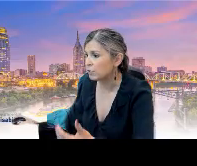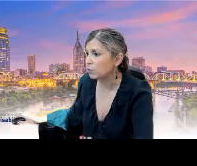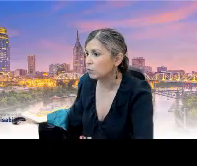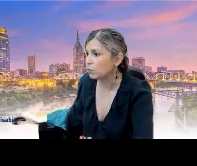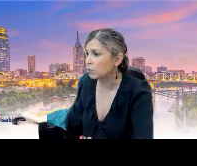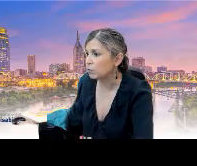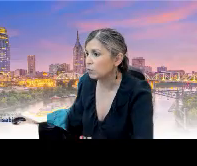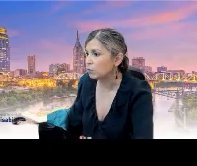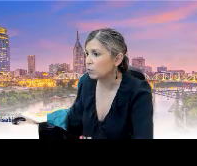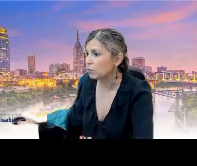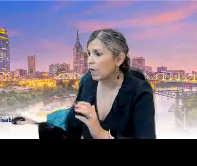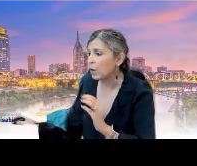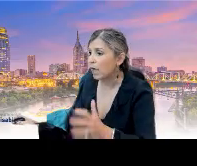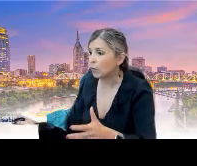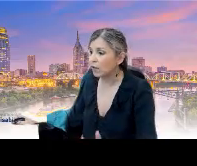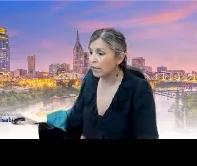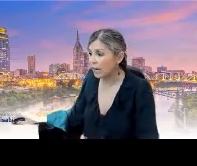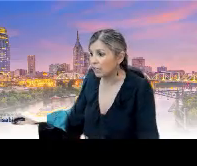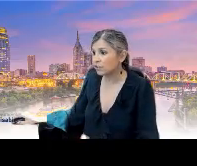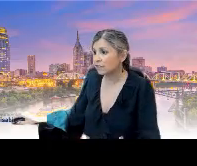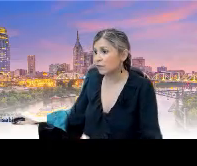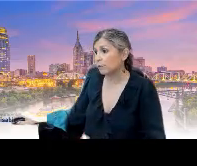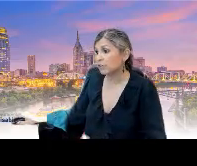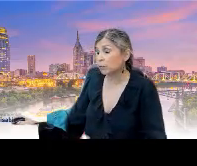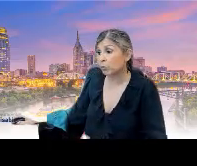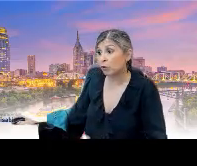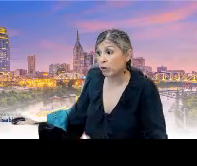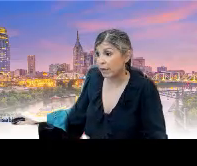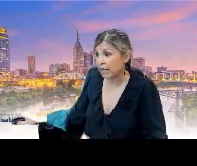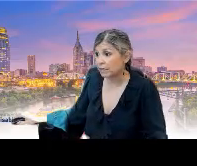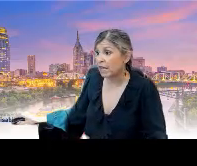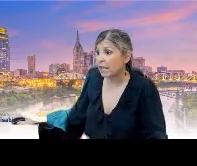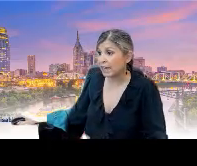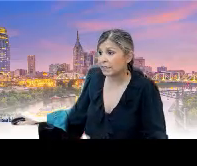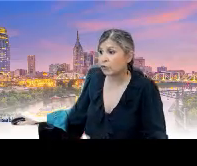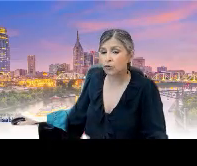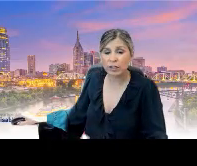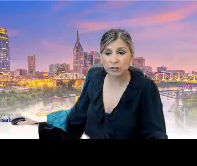Can you clarify at what age does the family support program and 18 or 22 years